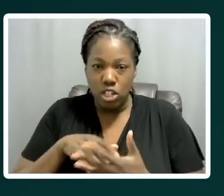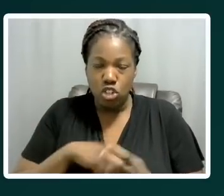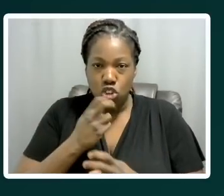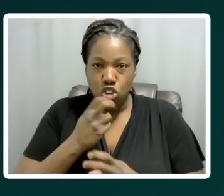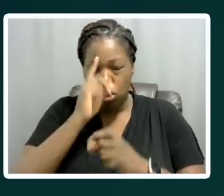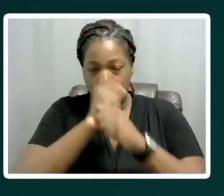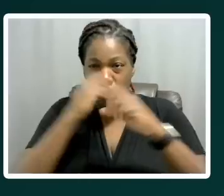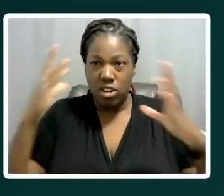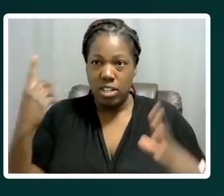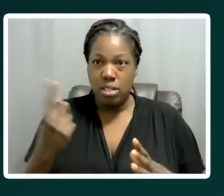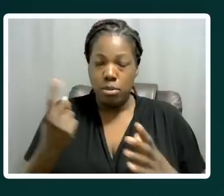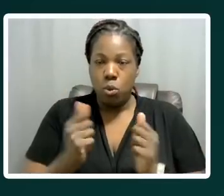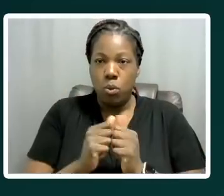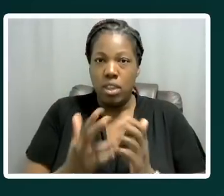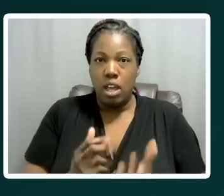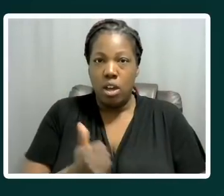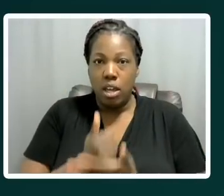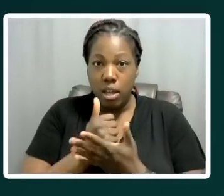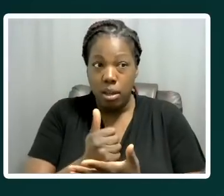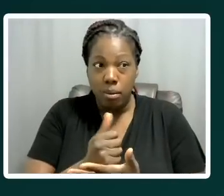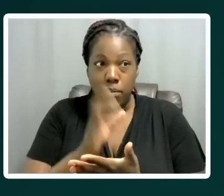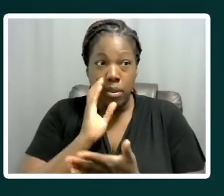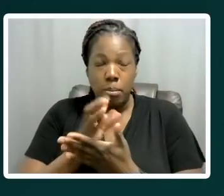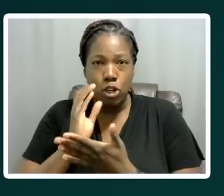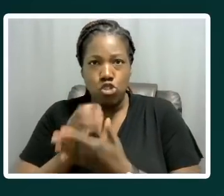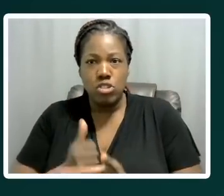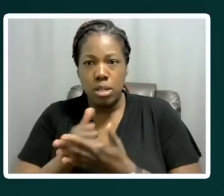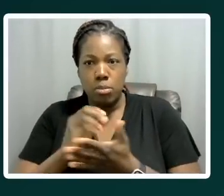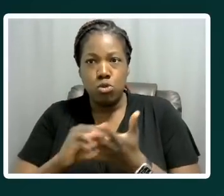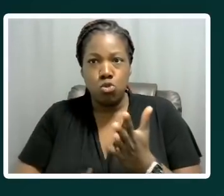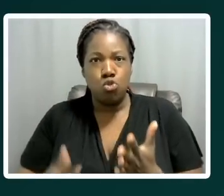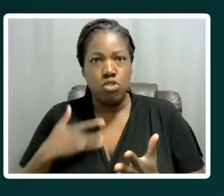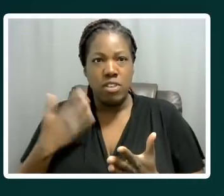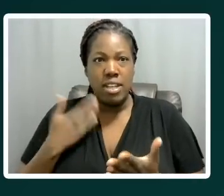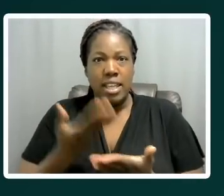some help, and these illustrations help students feel like the materials are more approachable,